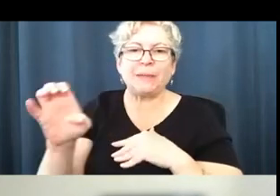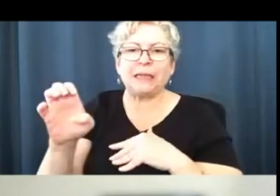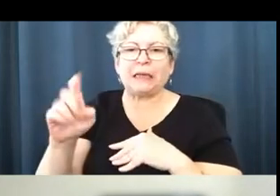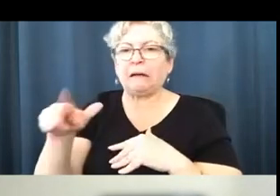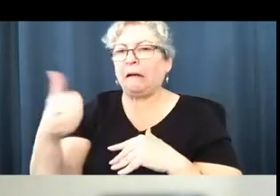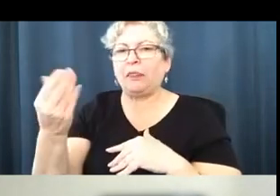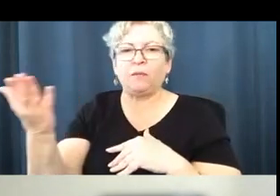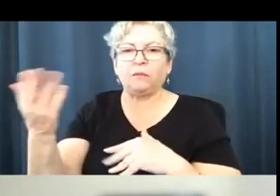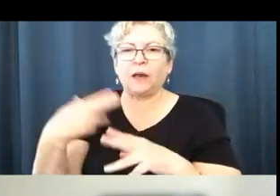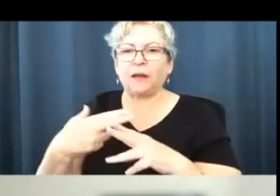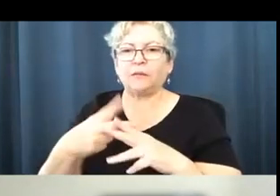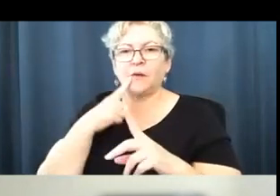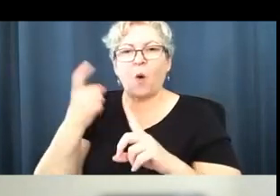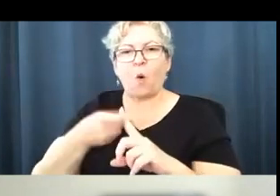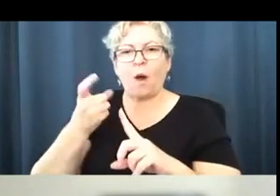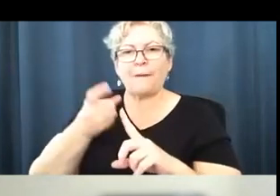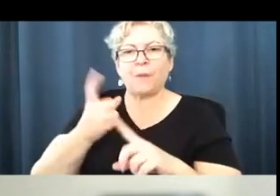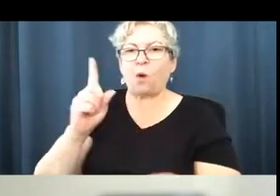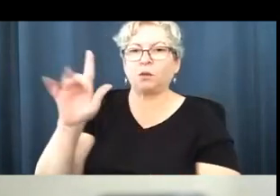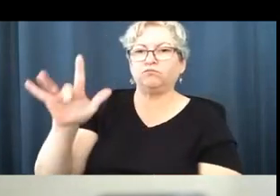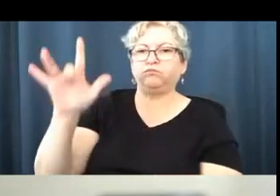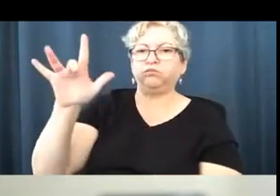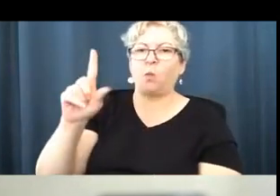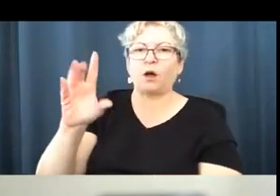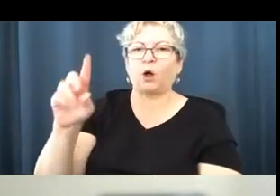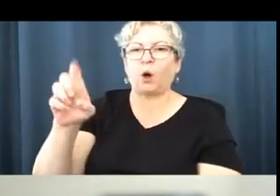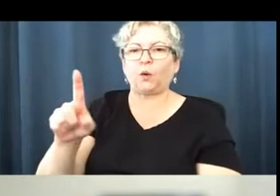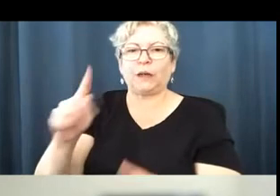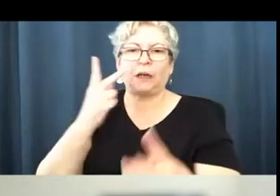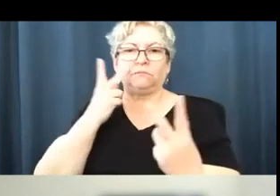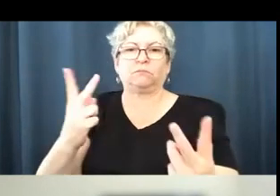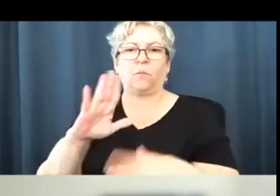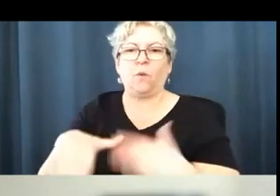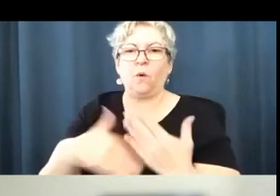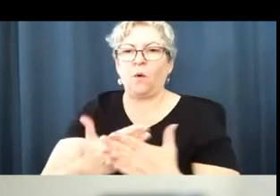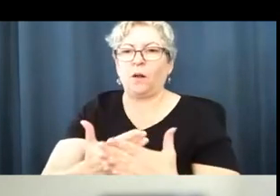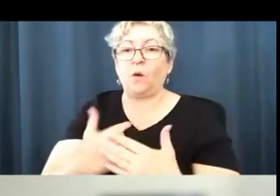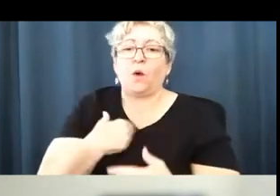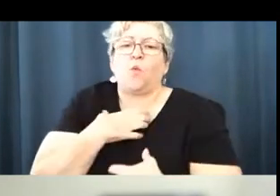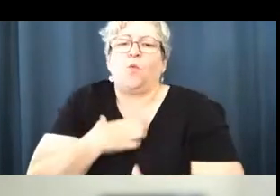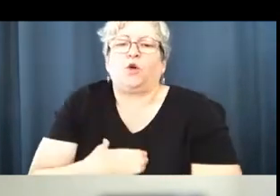And it's an automatic button, they claim one line of code makes your sight accessible. We wish that was true.